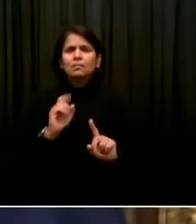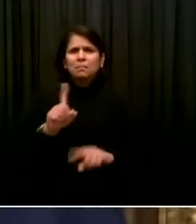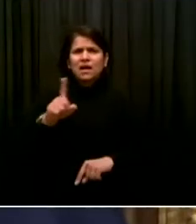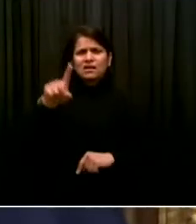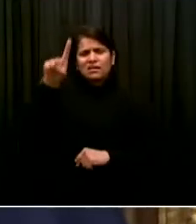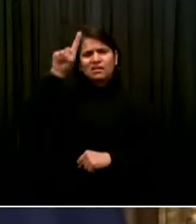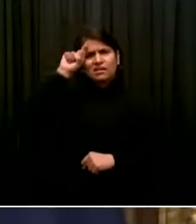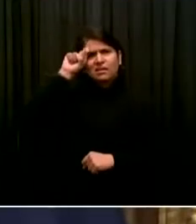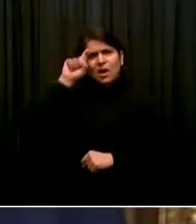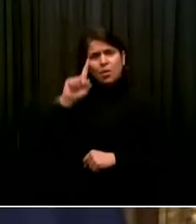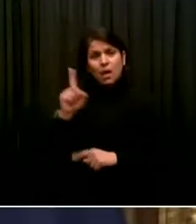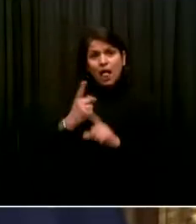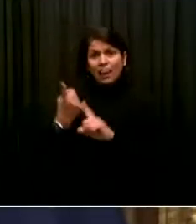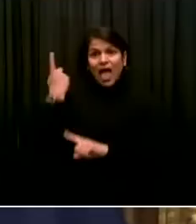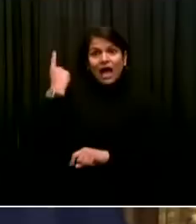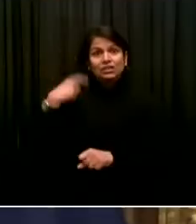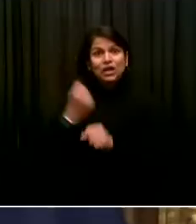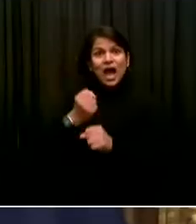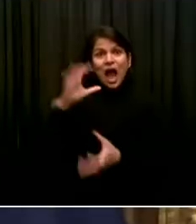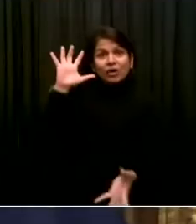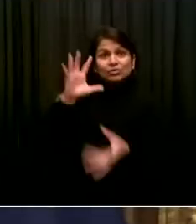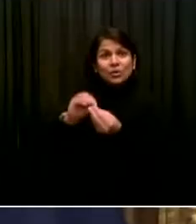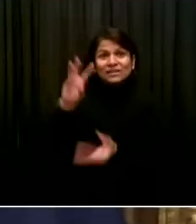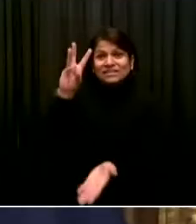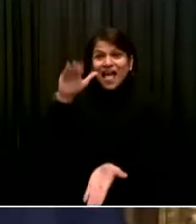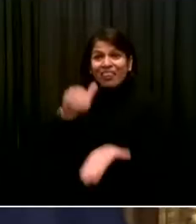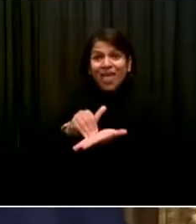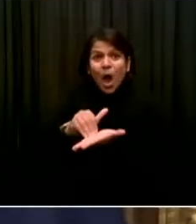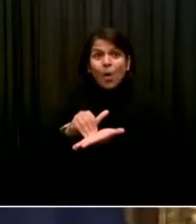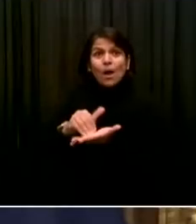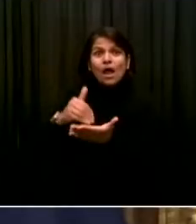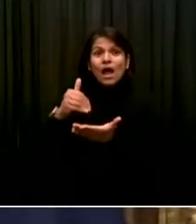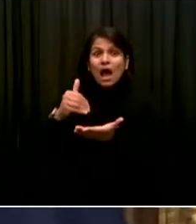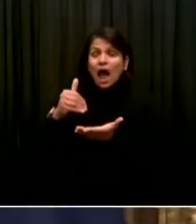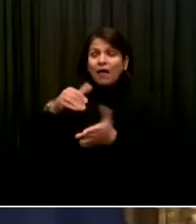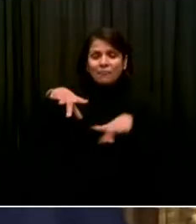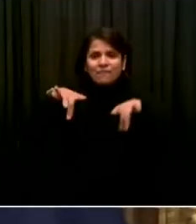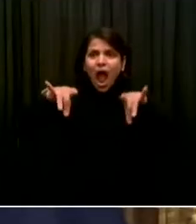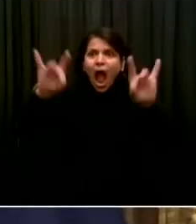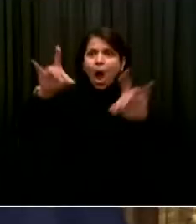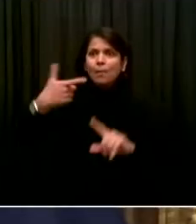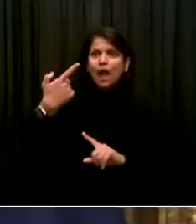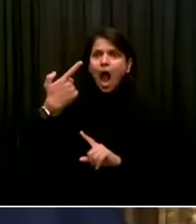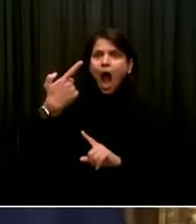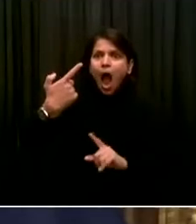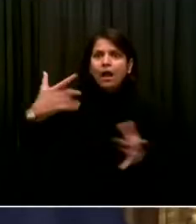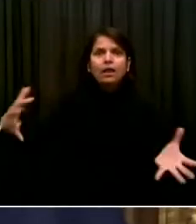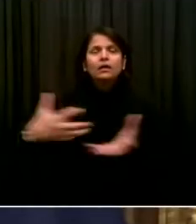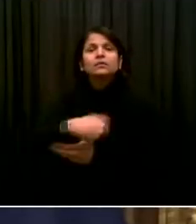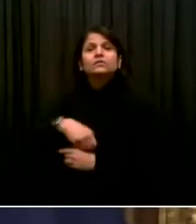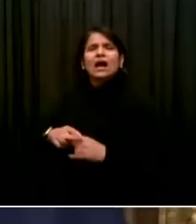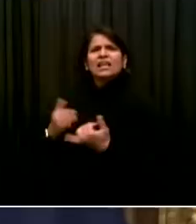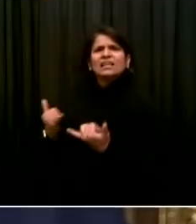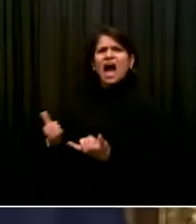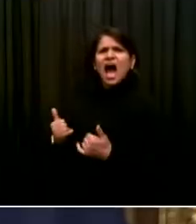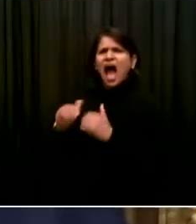BUT AS THE NYPD REMOVED 6,000 GUNS FROM OUR STREETS LAST